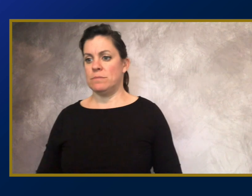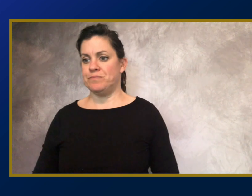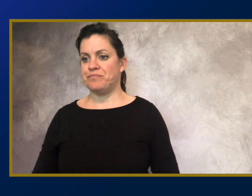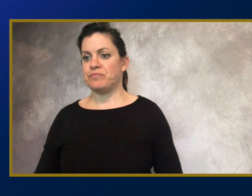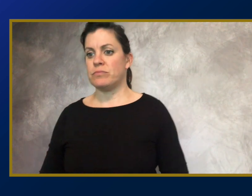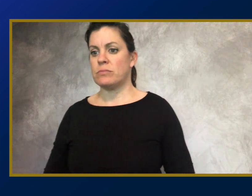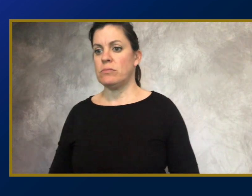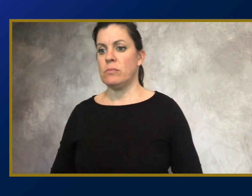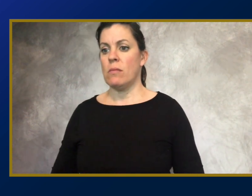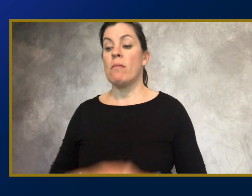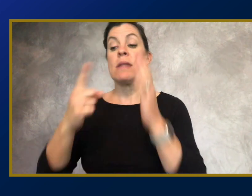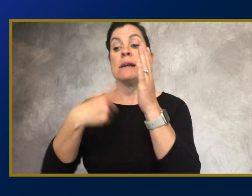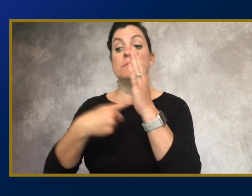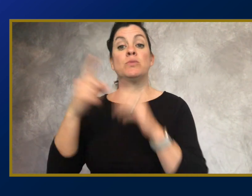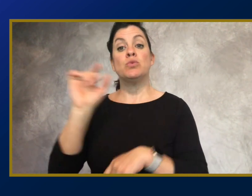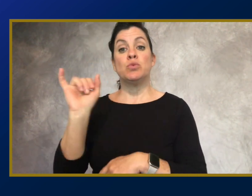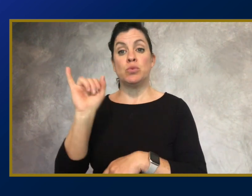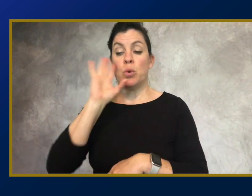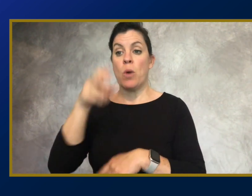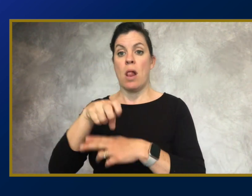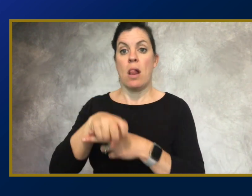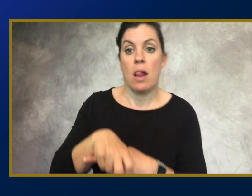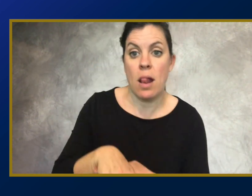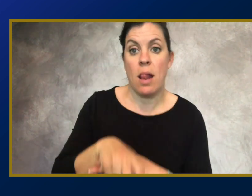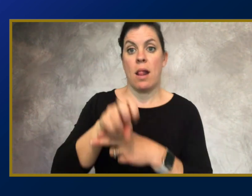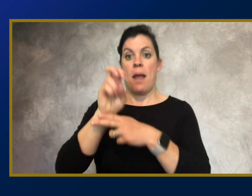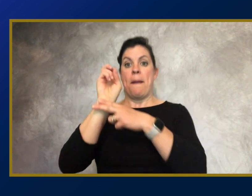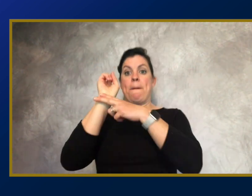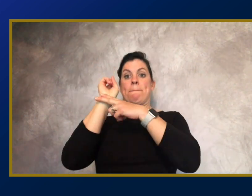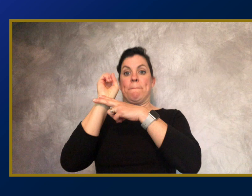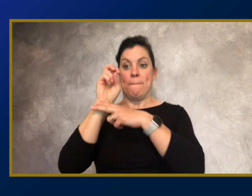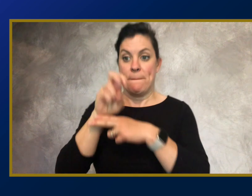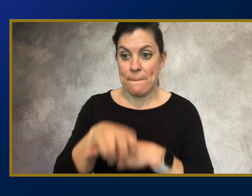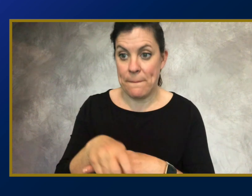we do roll ups. We tell the kids to curl up like little bugs, tug their knees in and then we're